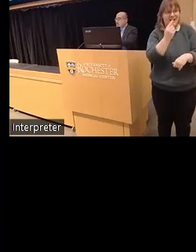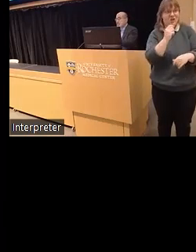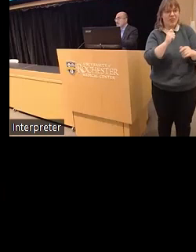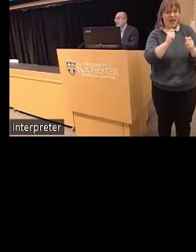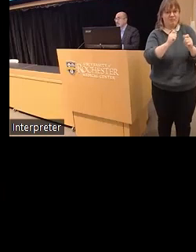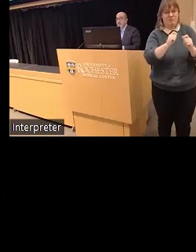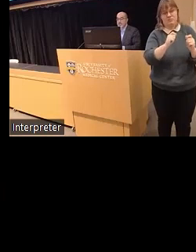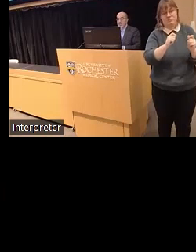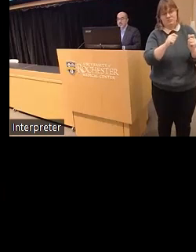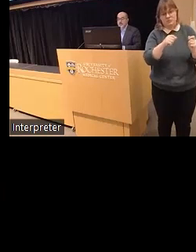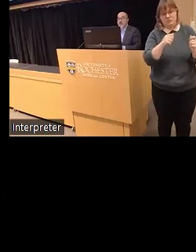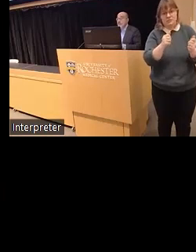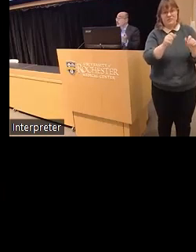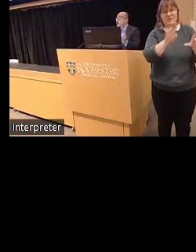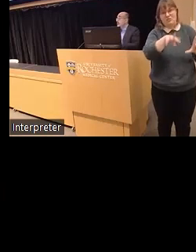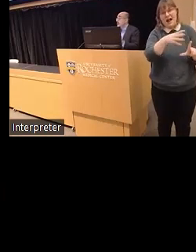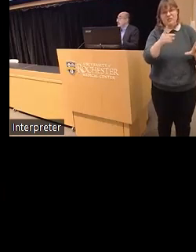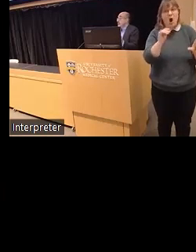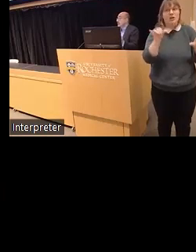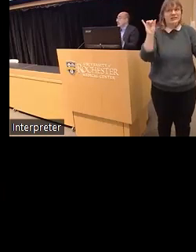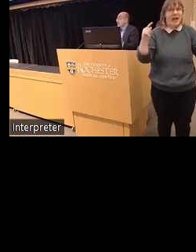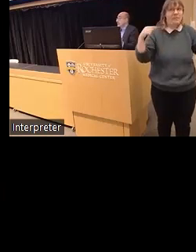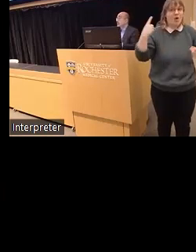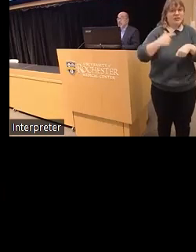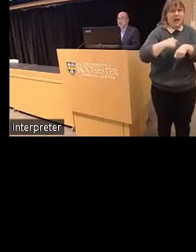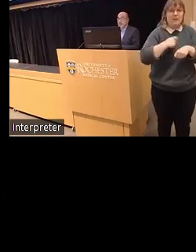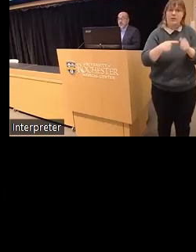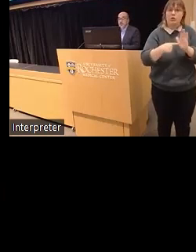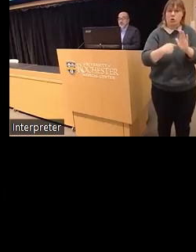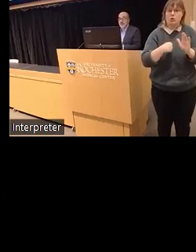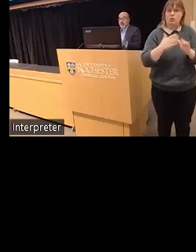just exactly like this over time which is good it shows we're delivering the same high quality care